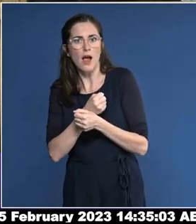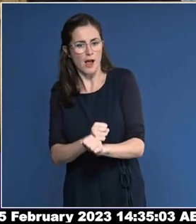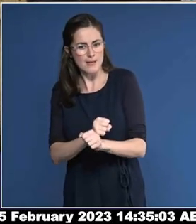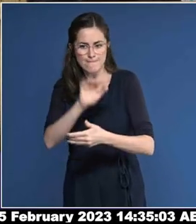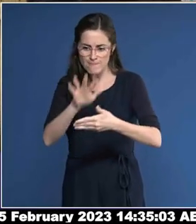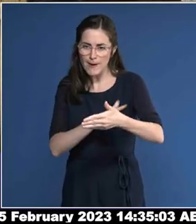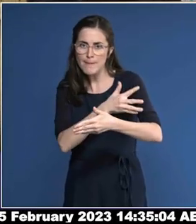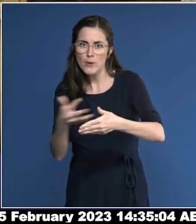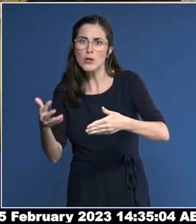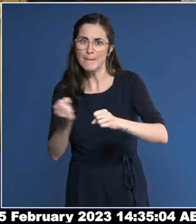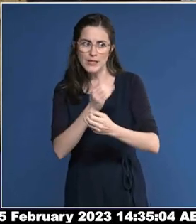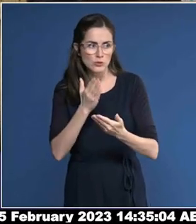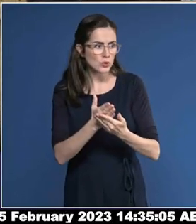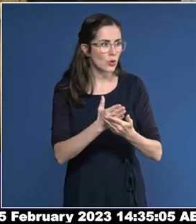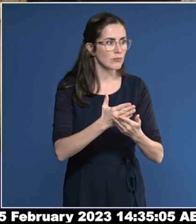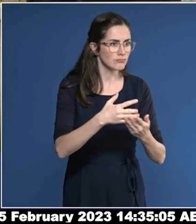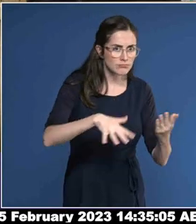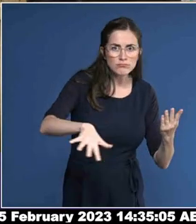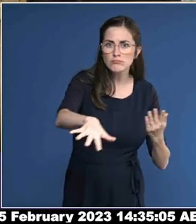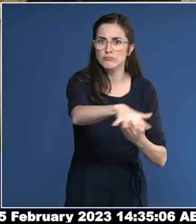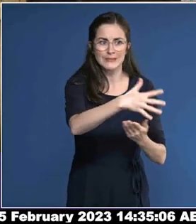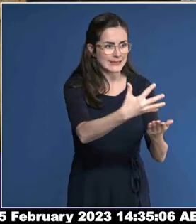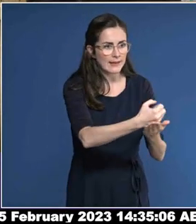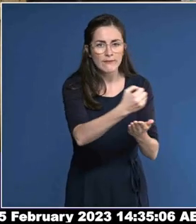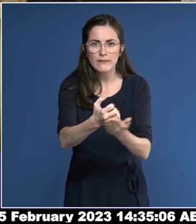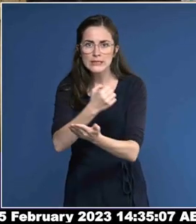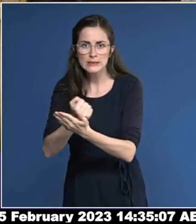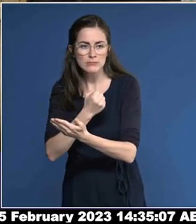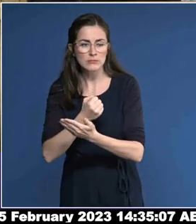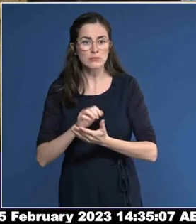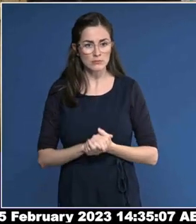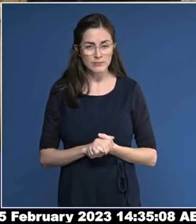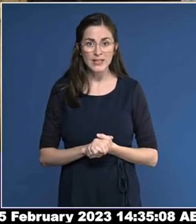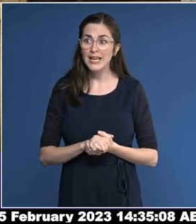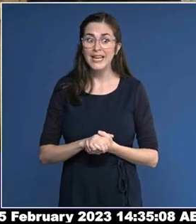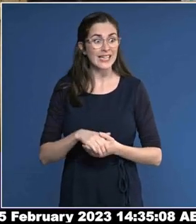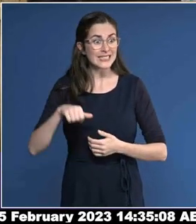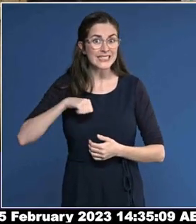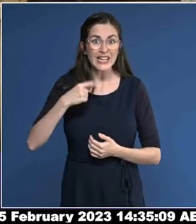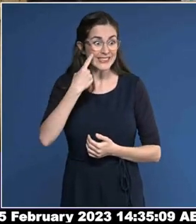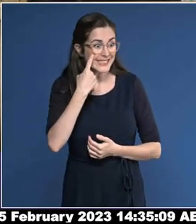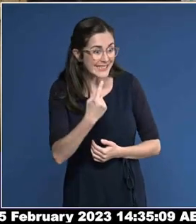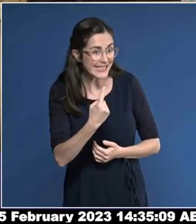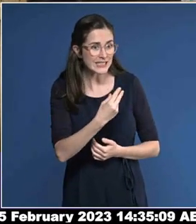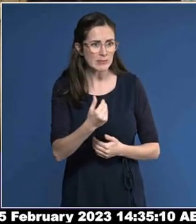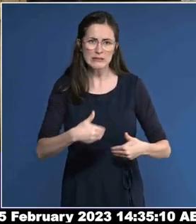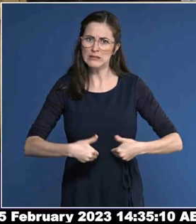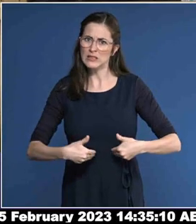that staff actually have the tools and the knowledge to be able to identify behaviours of concern when things just don't feel right, they have a niggle about something,